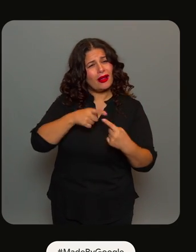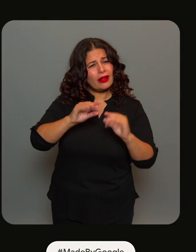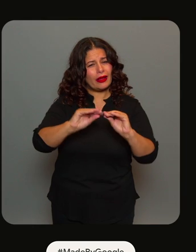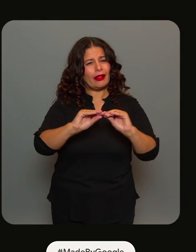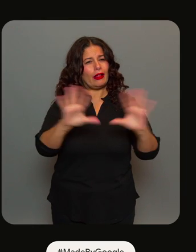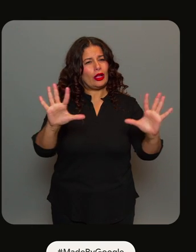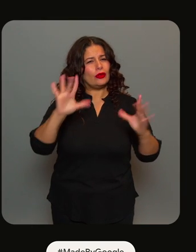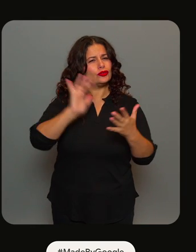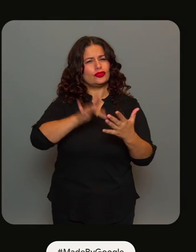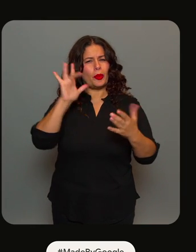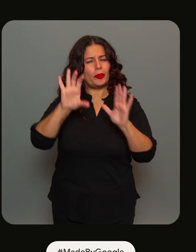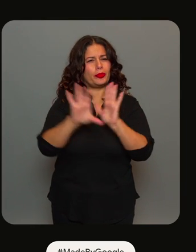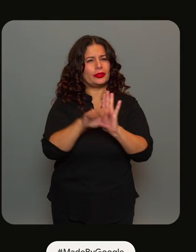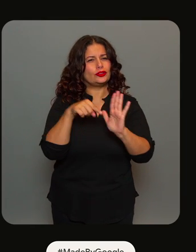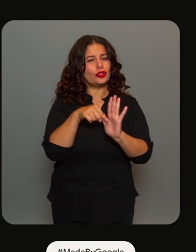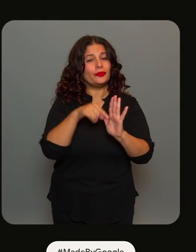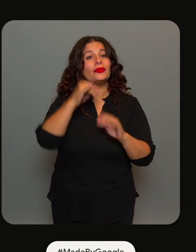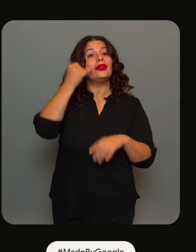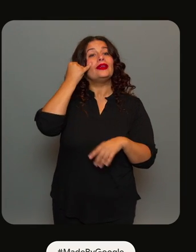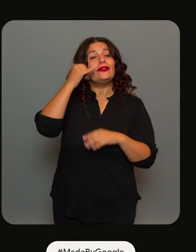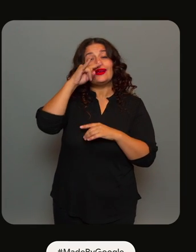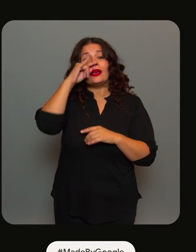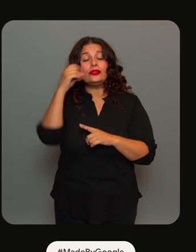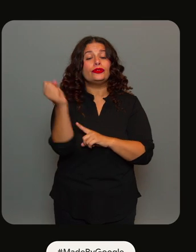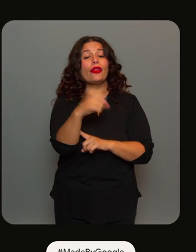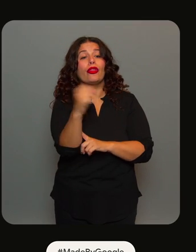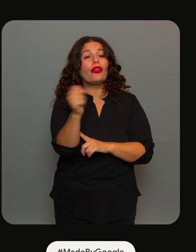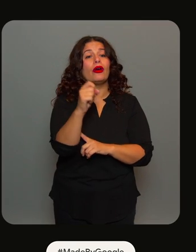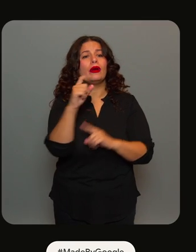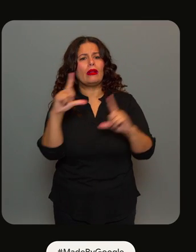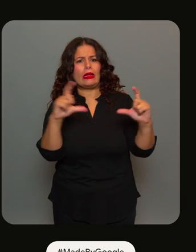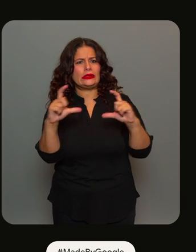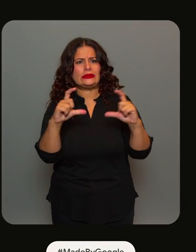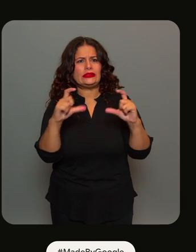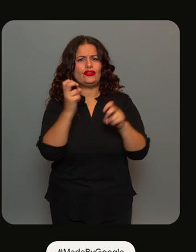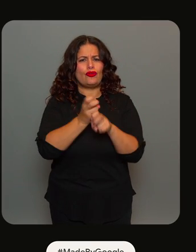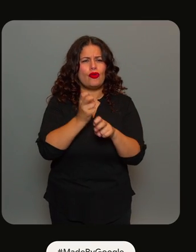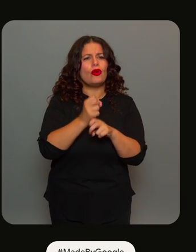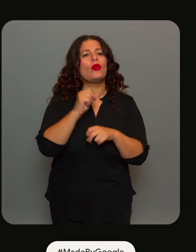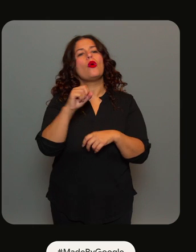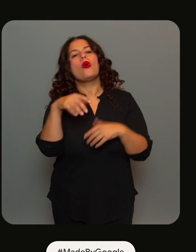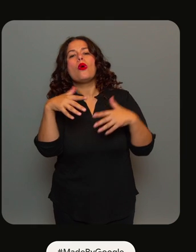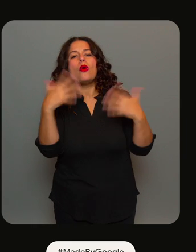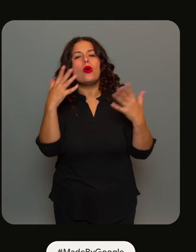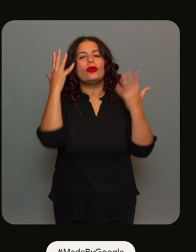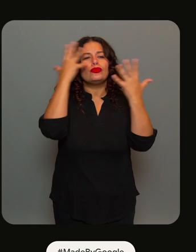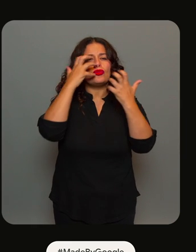when your kids won't hold still, or when there's not enough light in the room at a party.